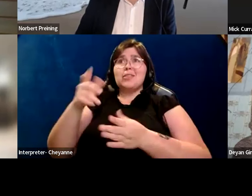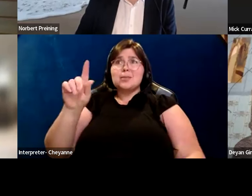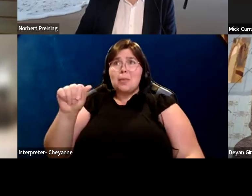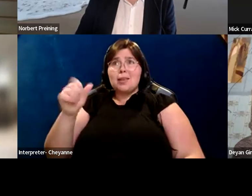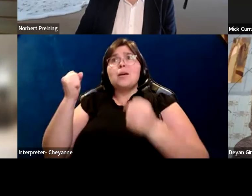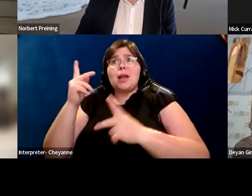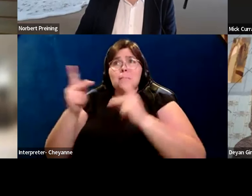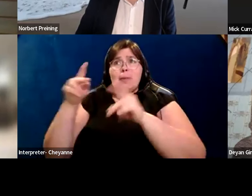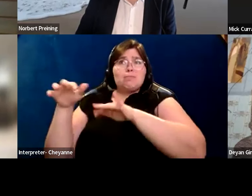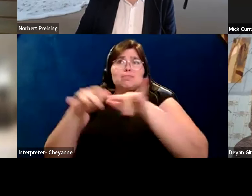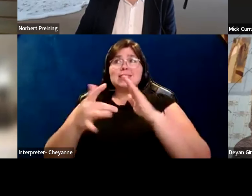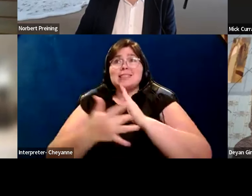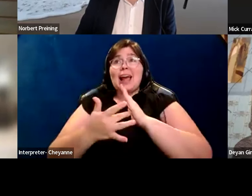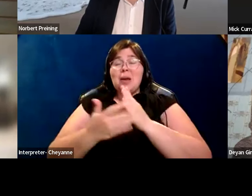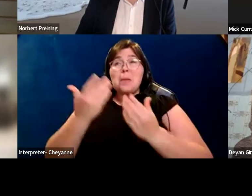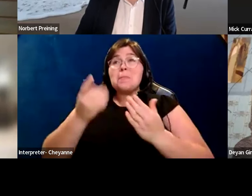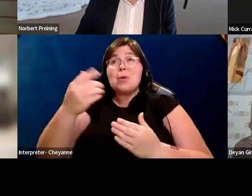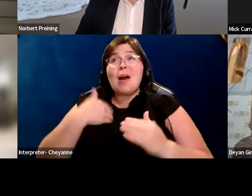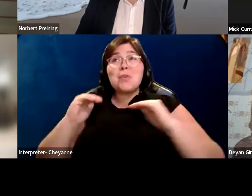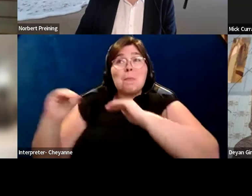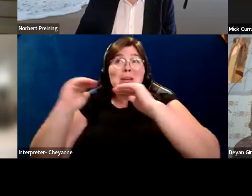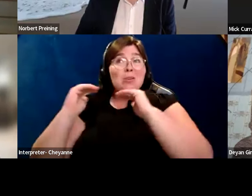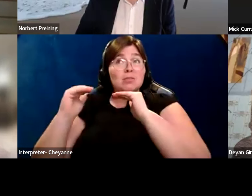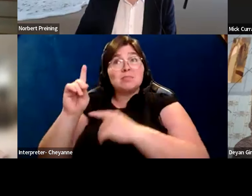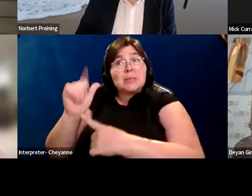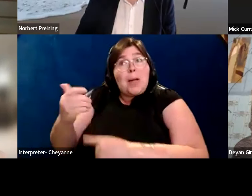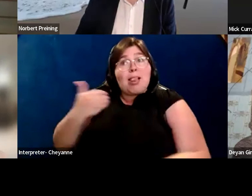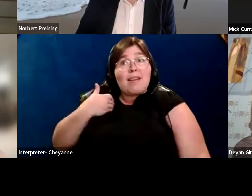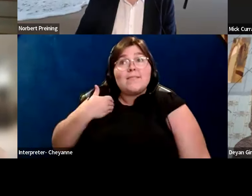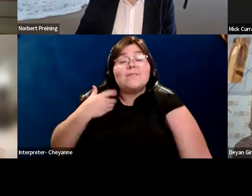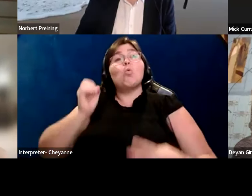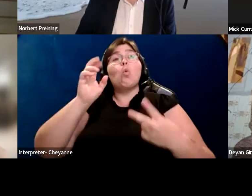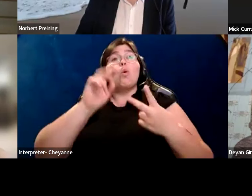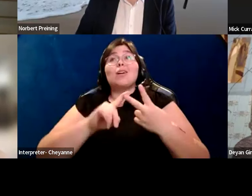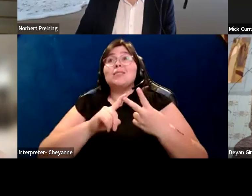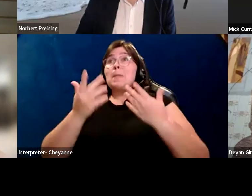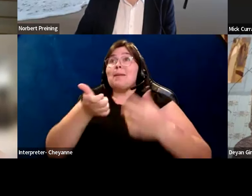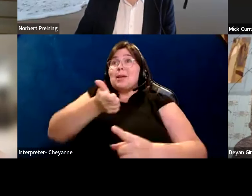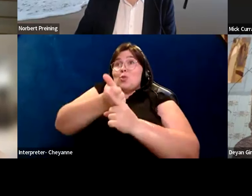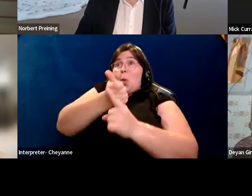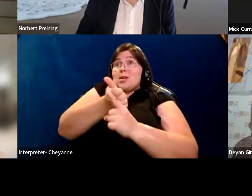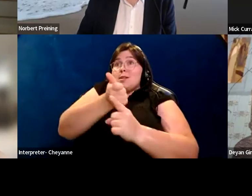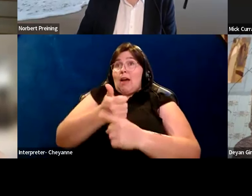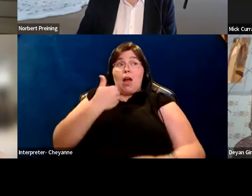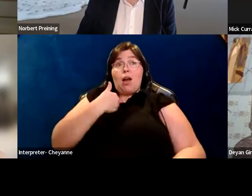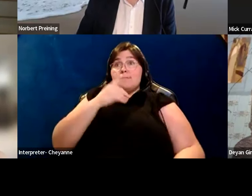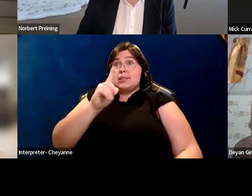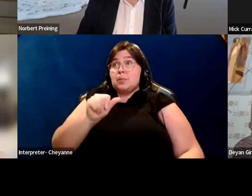You might know a colleague who has a disability. Or it could be yourself in today or in a few years who